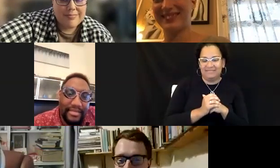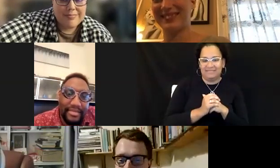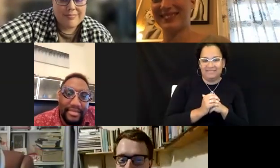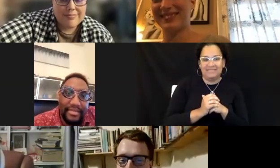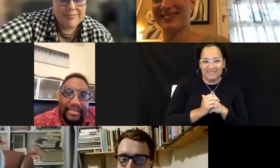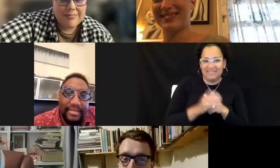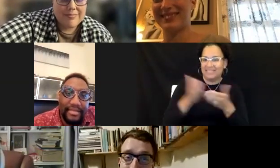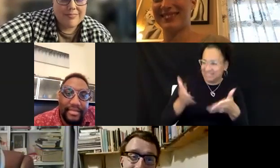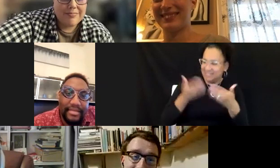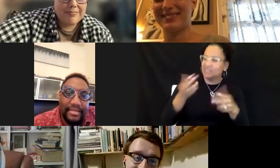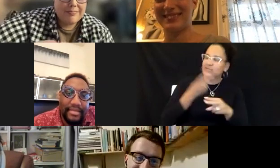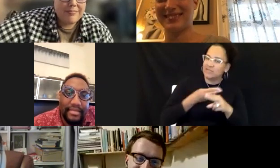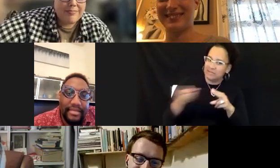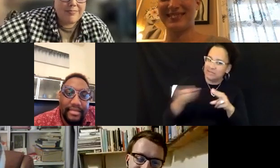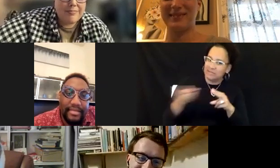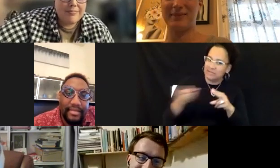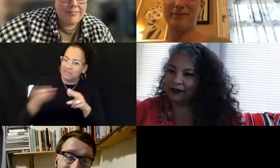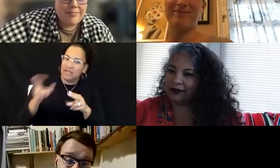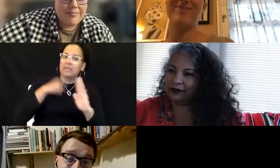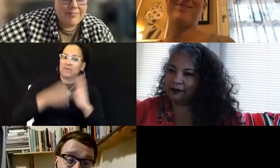Tonya Suther: Just briefly recap Let me read your bio Carl okay.